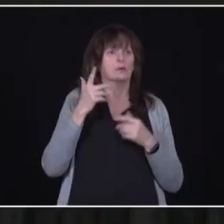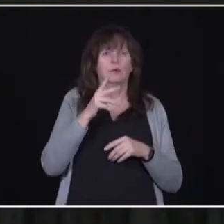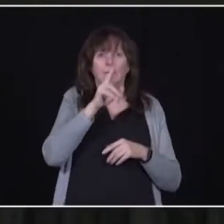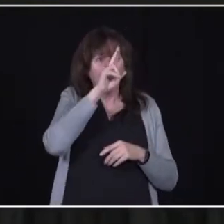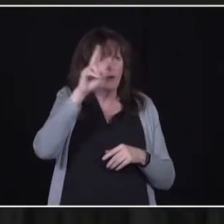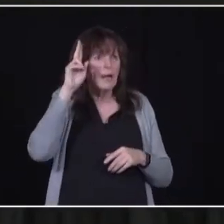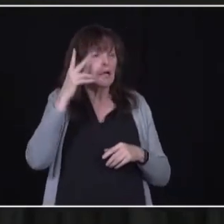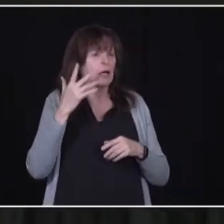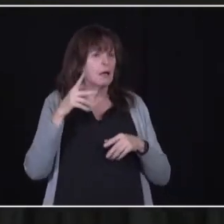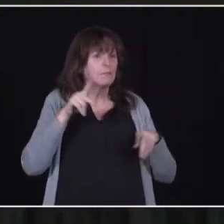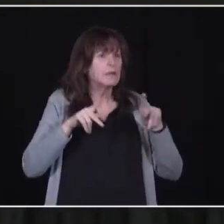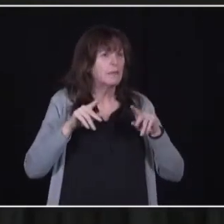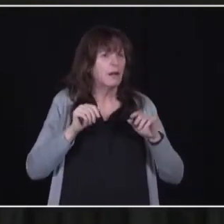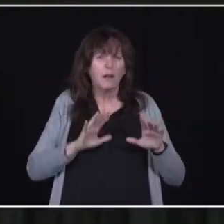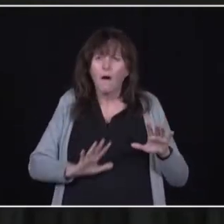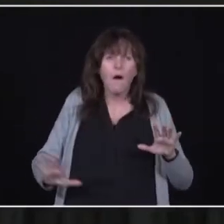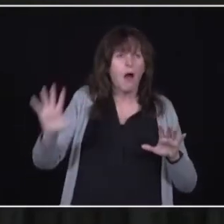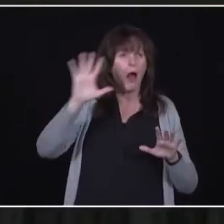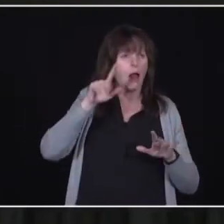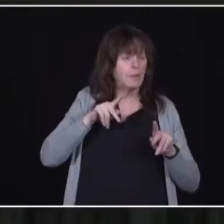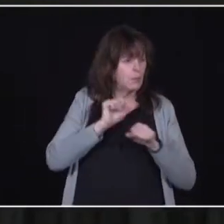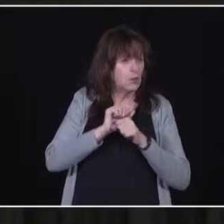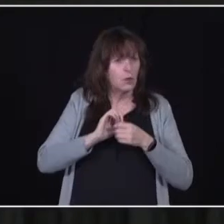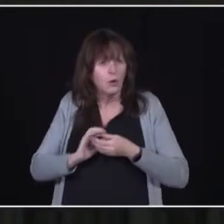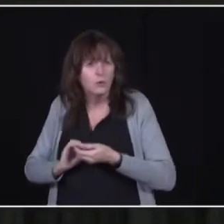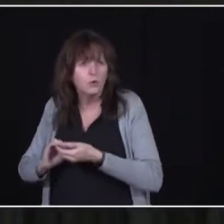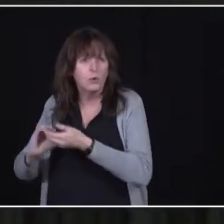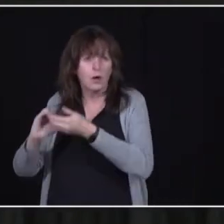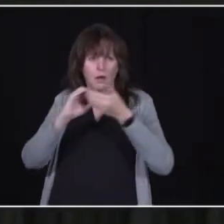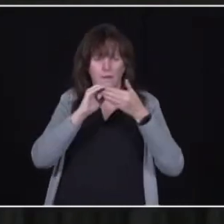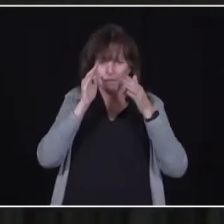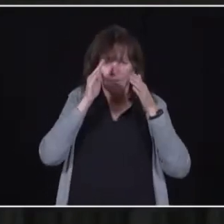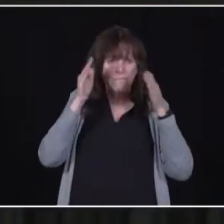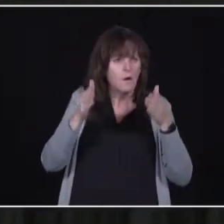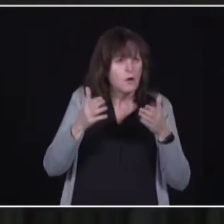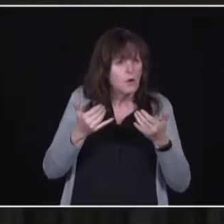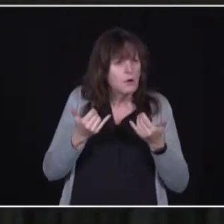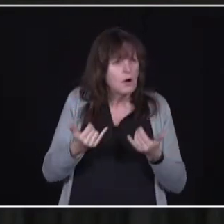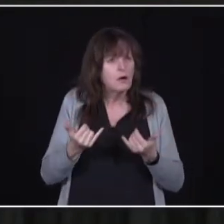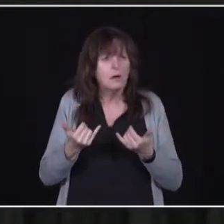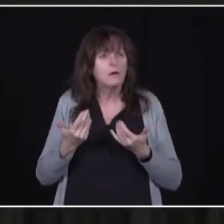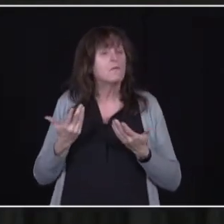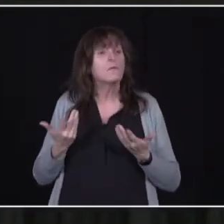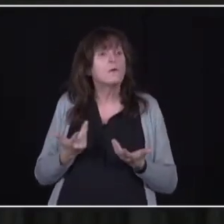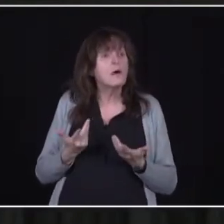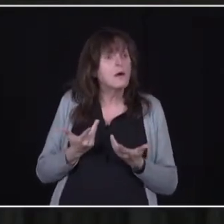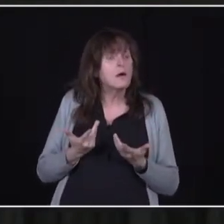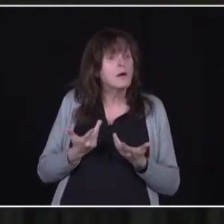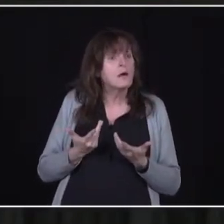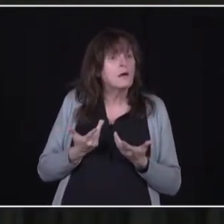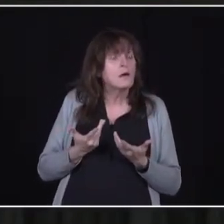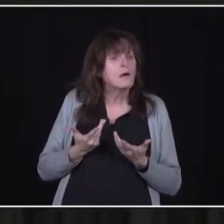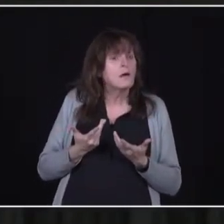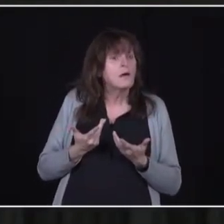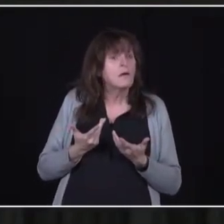Everyone that has come together and we are focusing on the task at hand and the task right